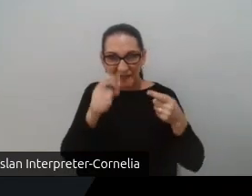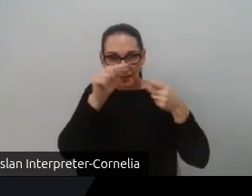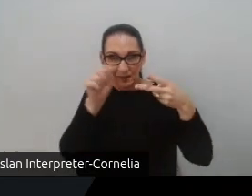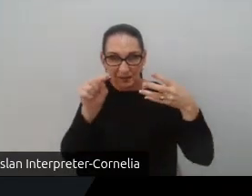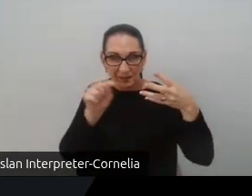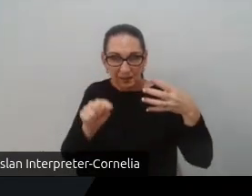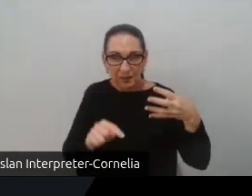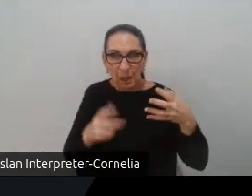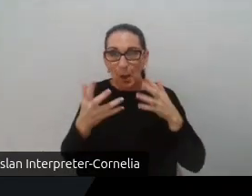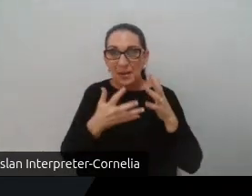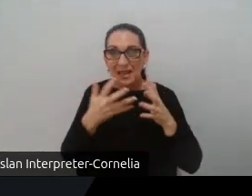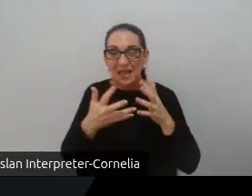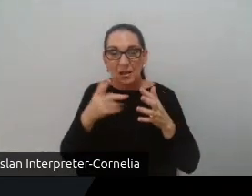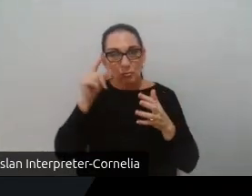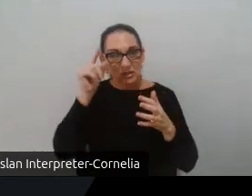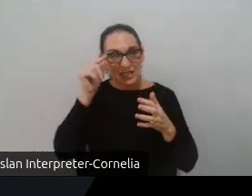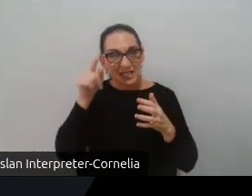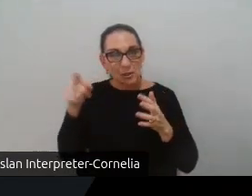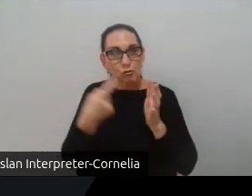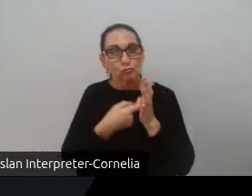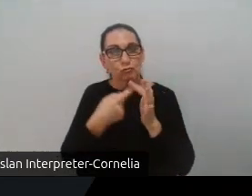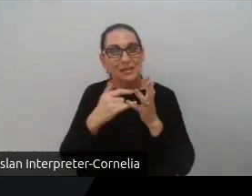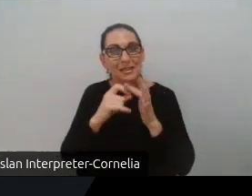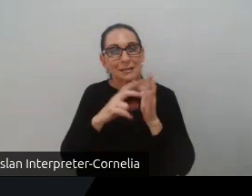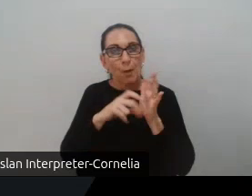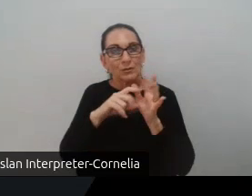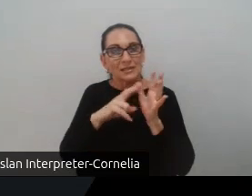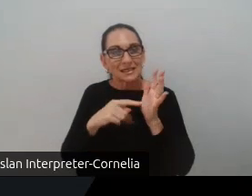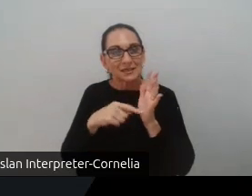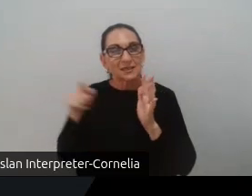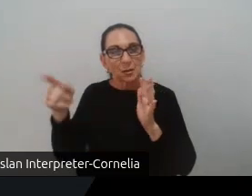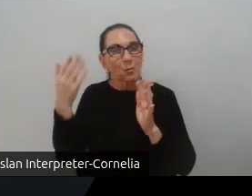if a respondent was subject to an intervention order in the past, they would tick yes. If